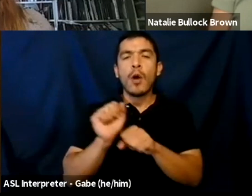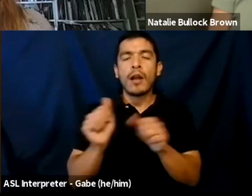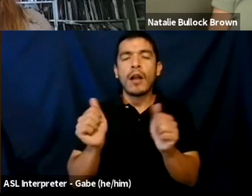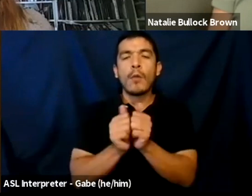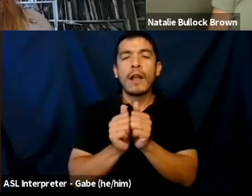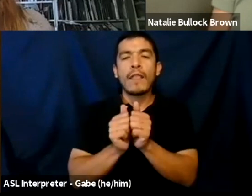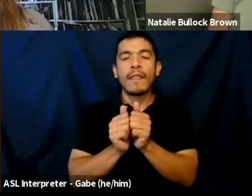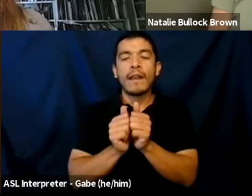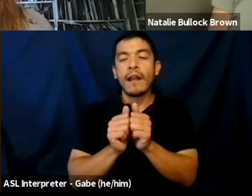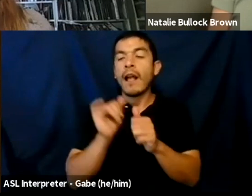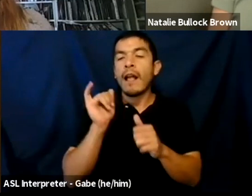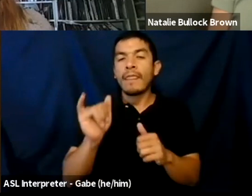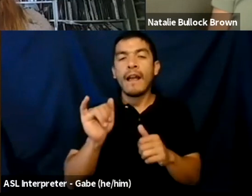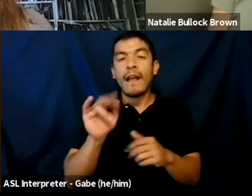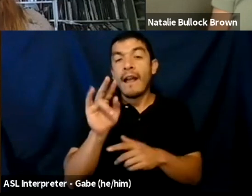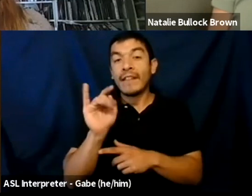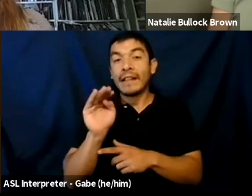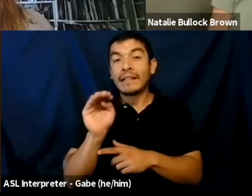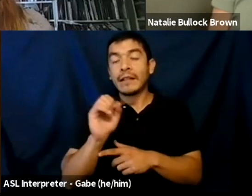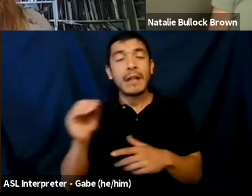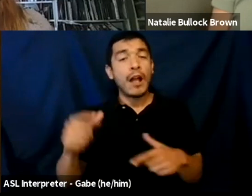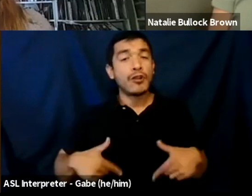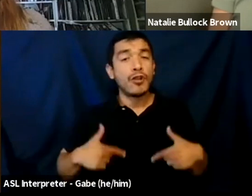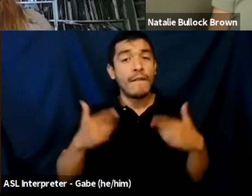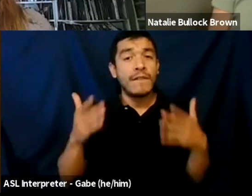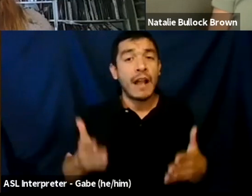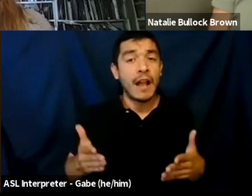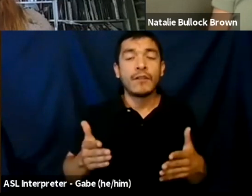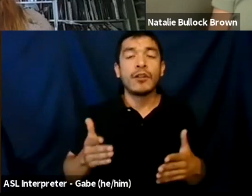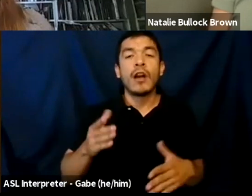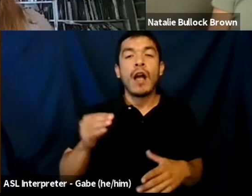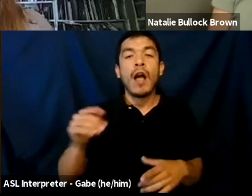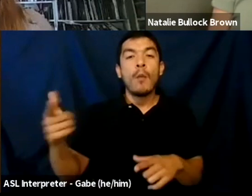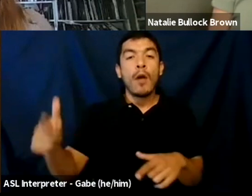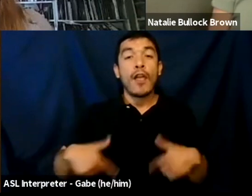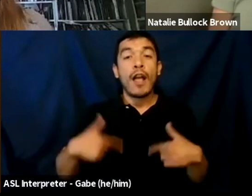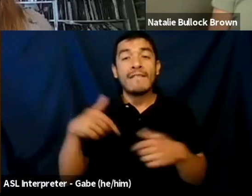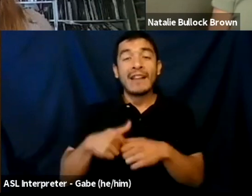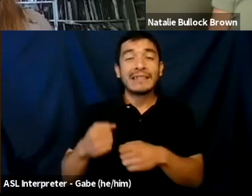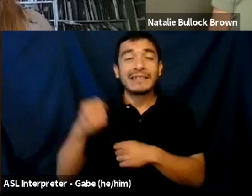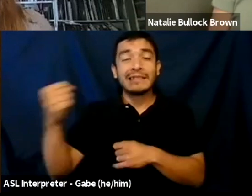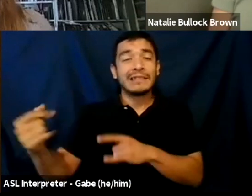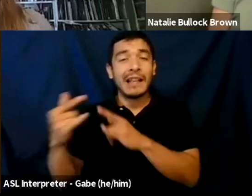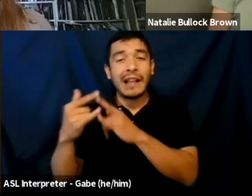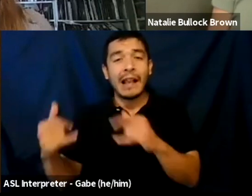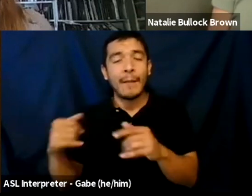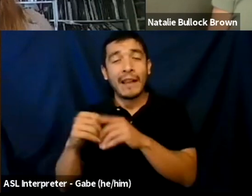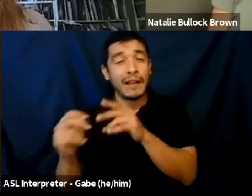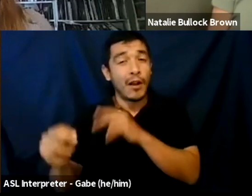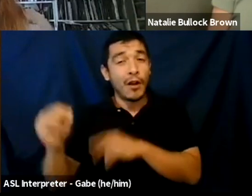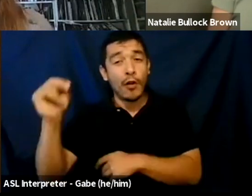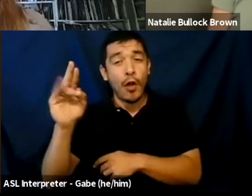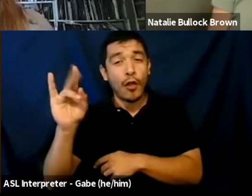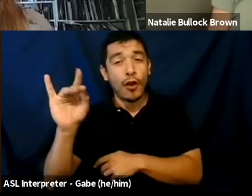once they returned to their community, and they were living in displacement camps in the Kurdistan region in the north. We were concerned